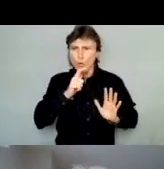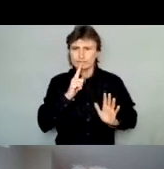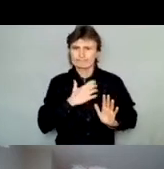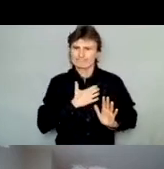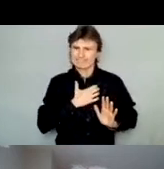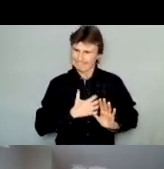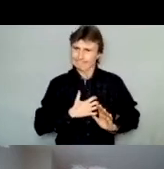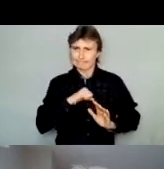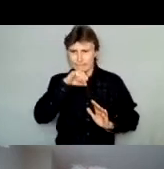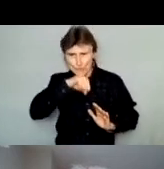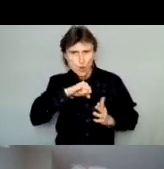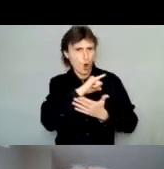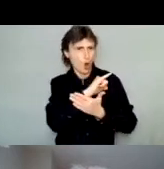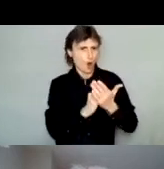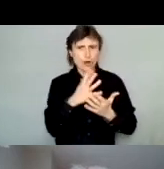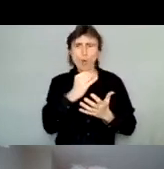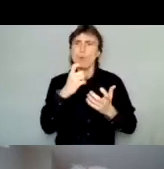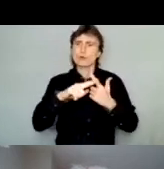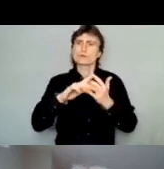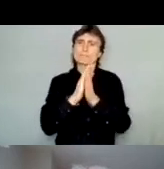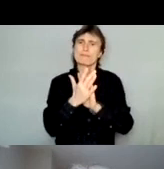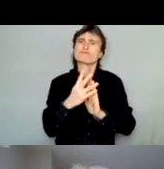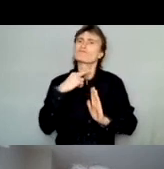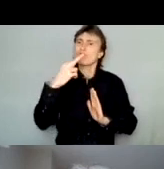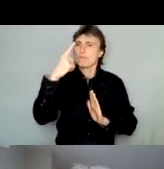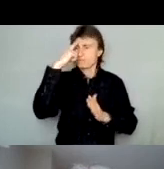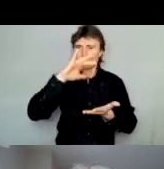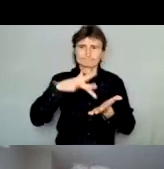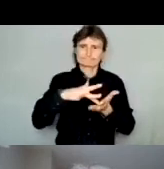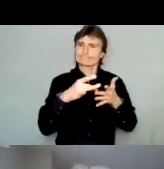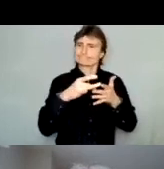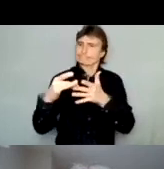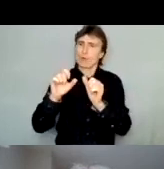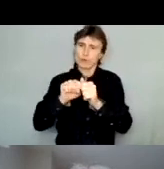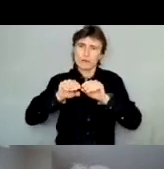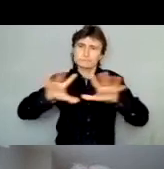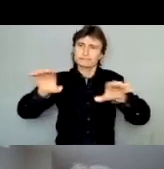and want to be champions going forward. The other thing you heard me mention.